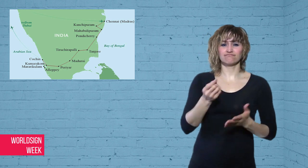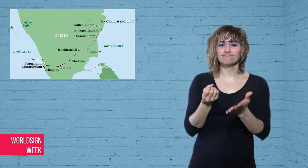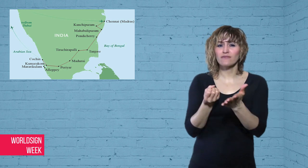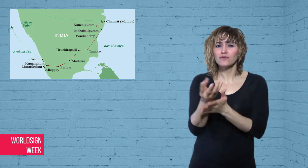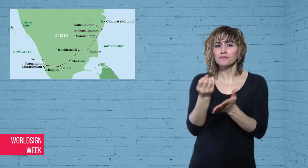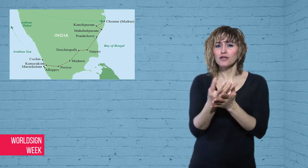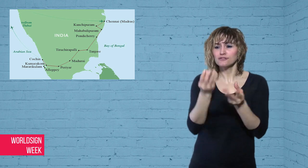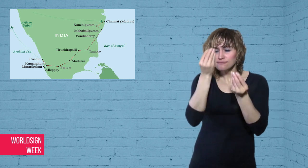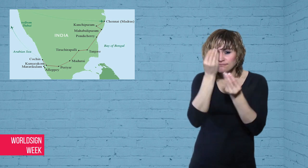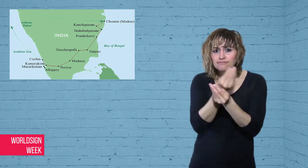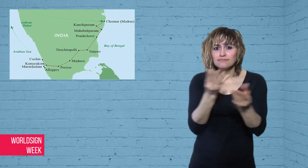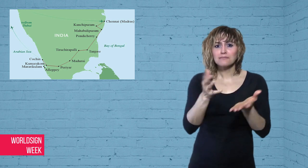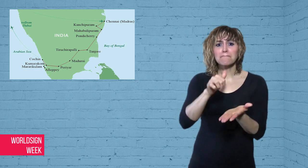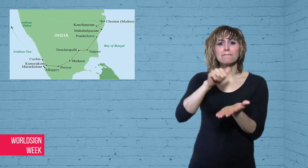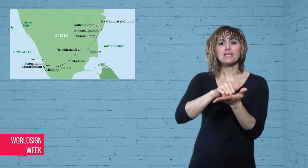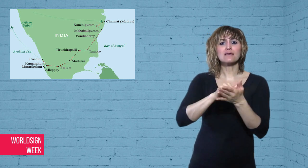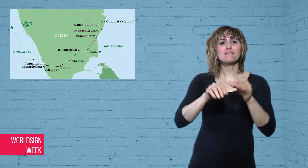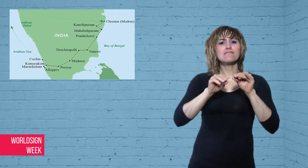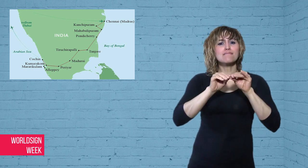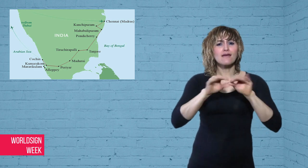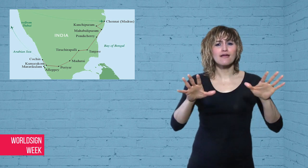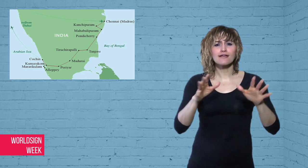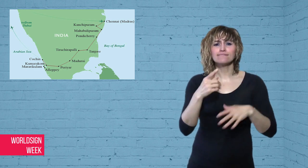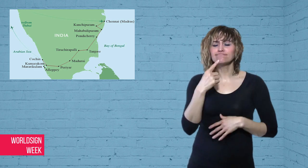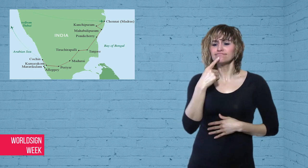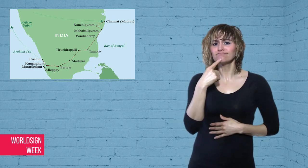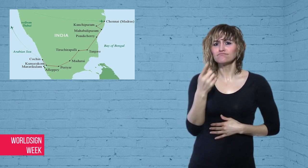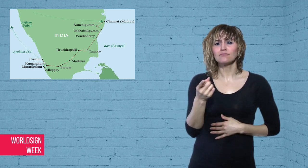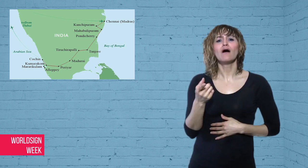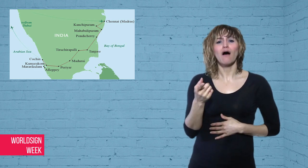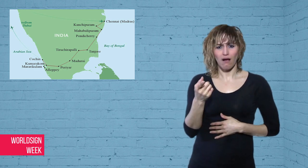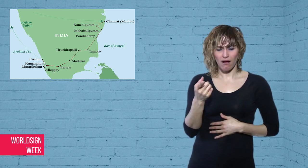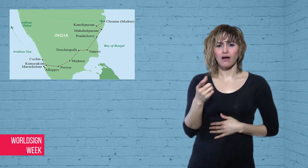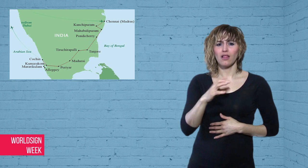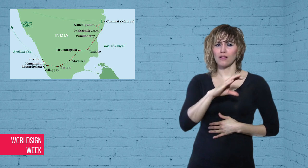that the two suspects are in